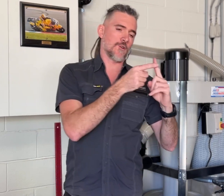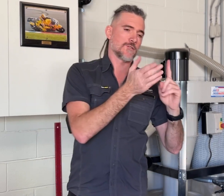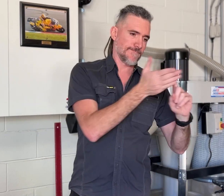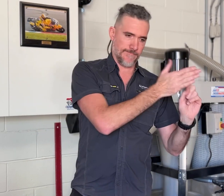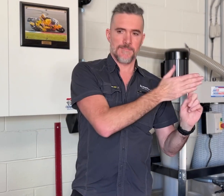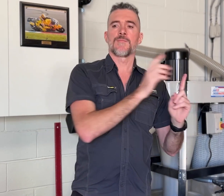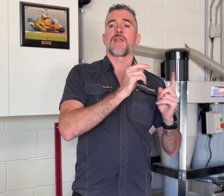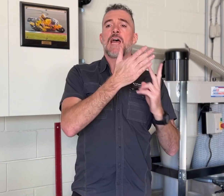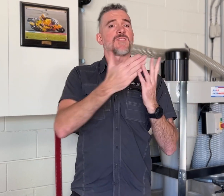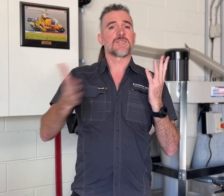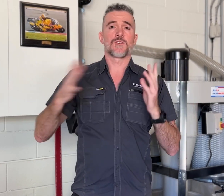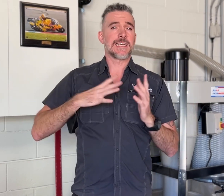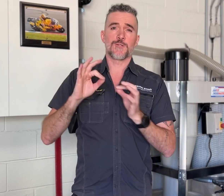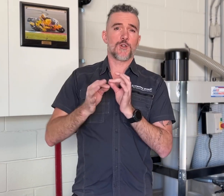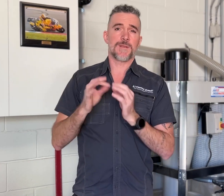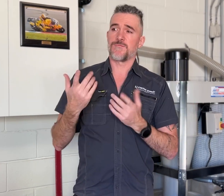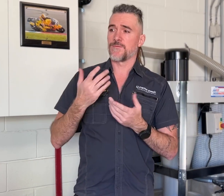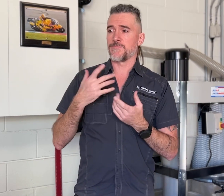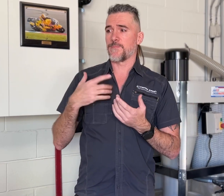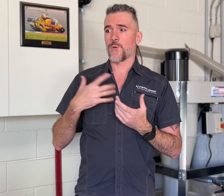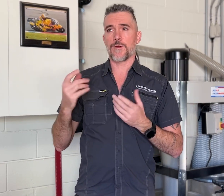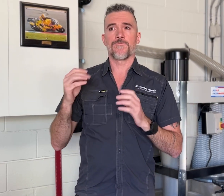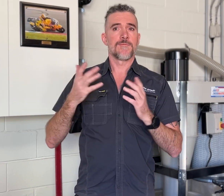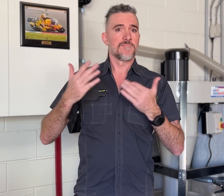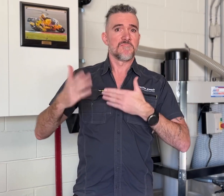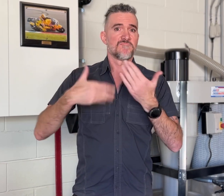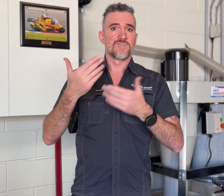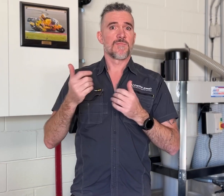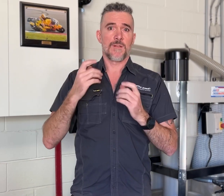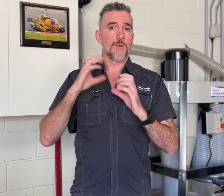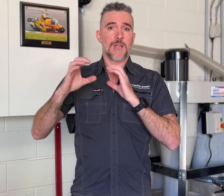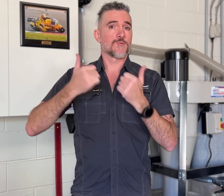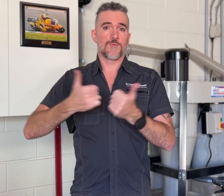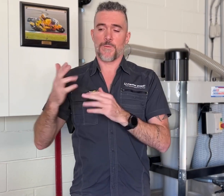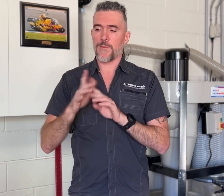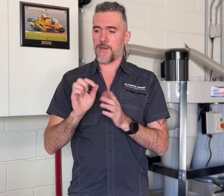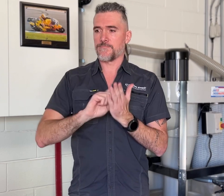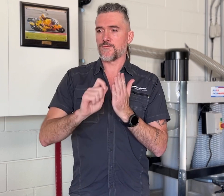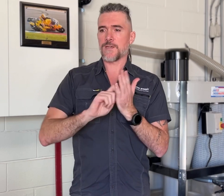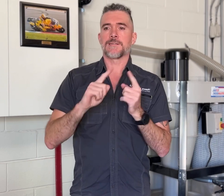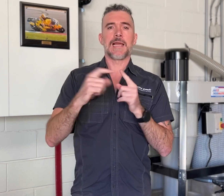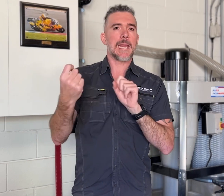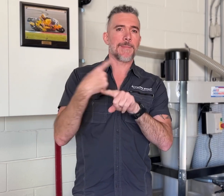after that initial appointment I don’t really need interpreters. I can just go ahead and do what I need to do.